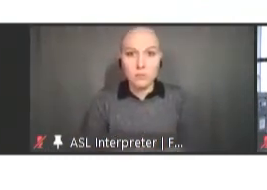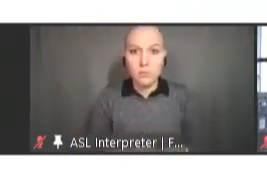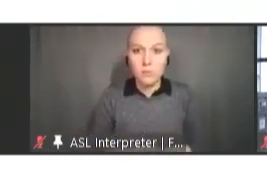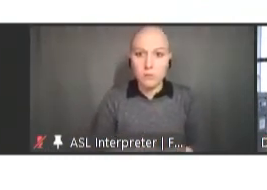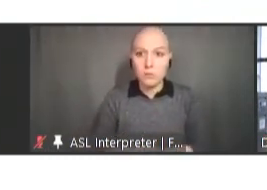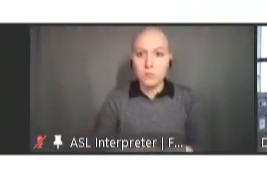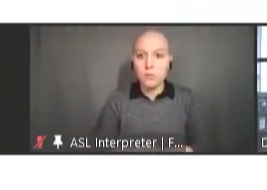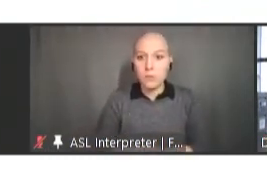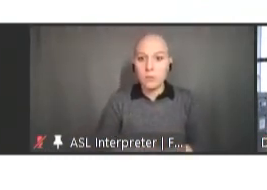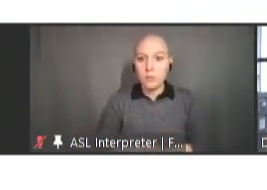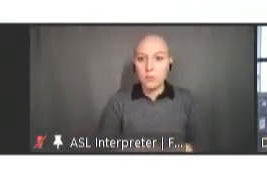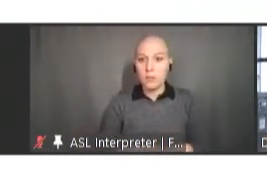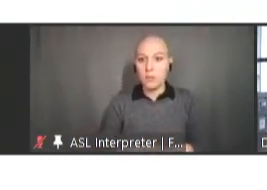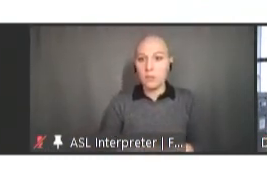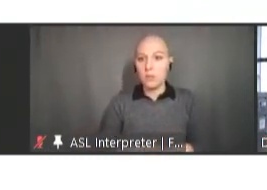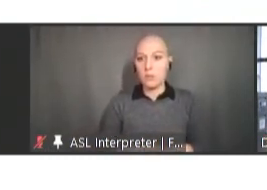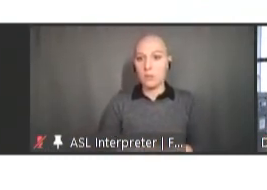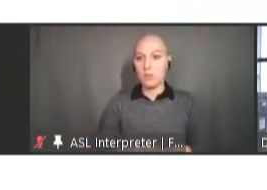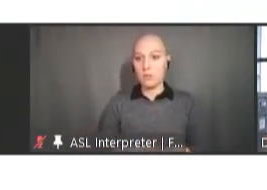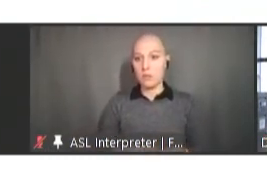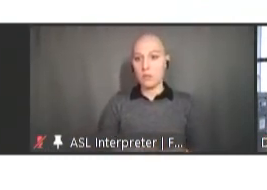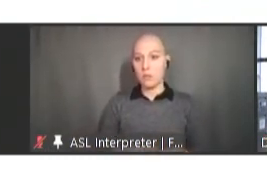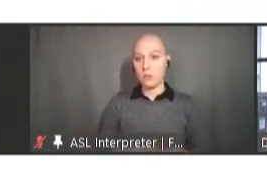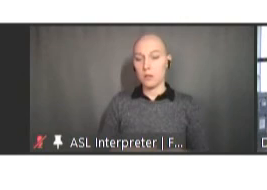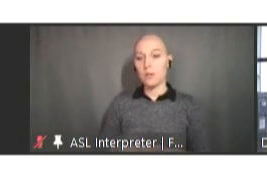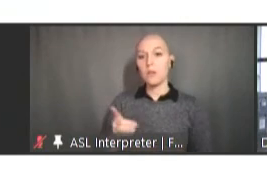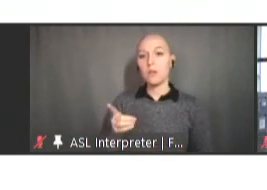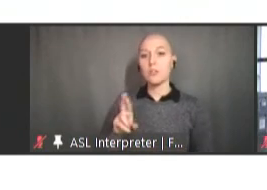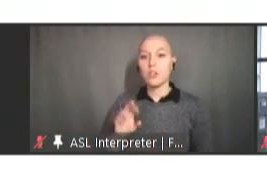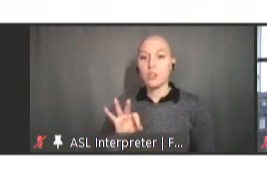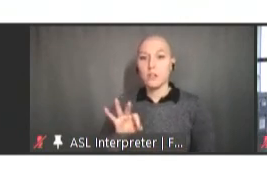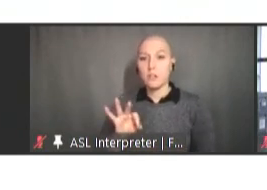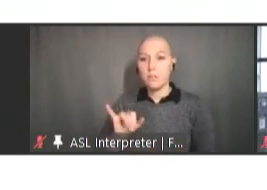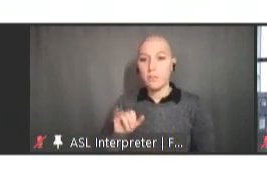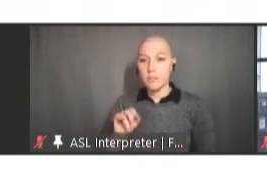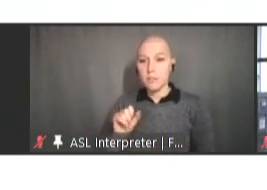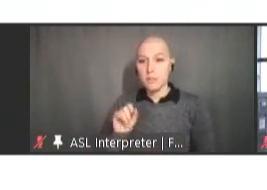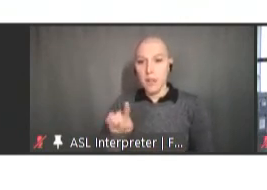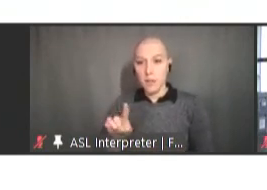Daniel Hoft: Thank you. Samantha Finstad: And I guess I can add to that a little bit. With T cells,